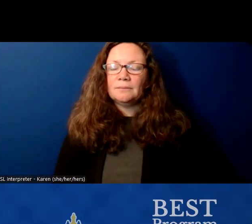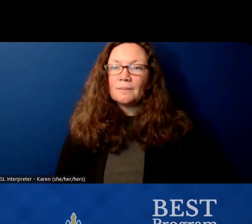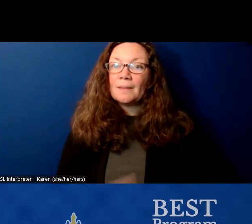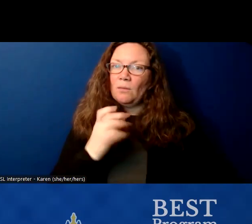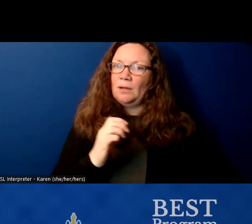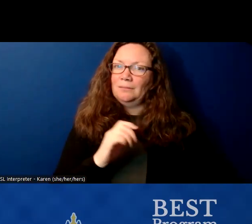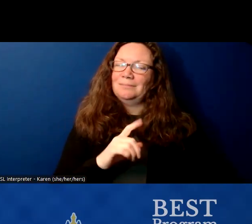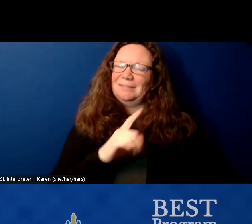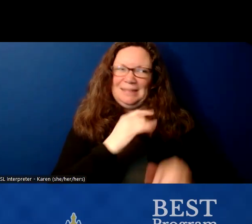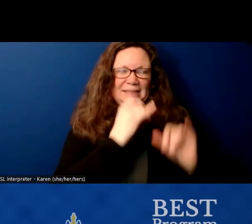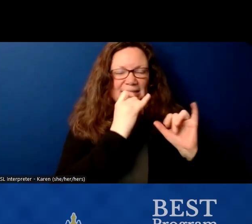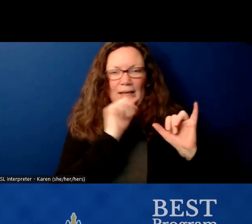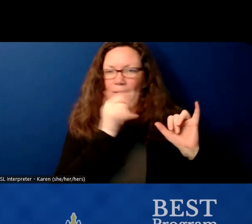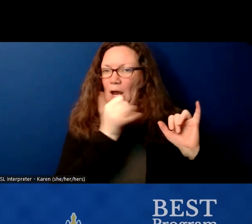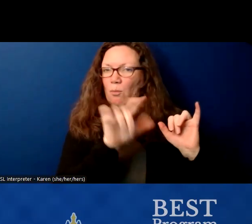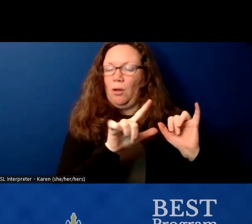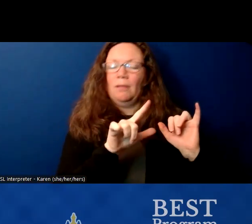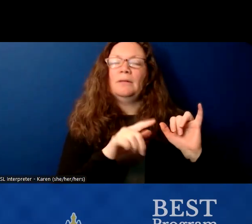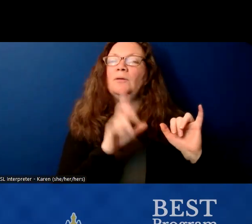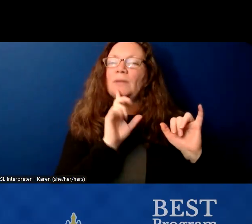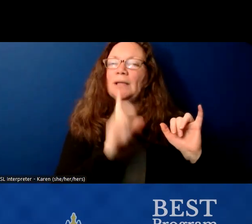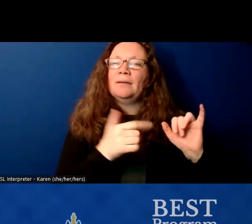that there are many functional area demos being held now and in the future,